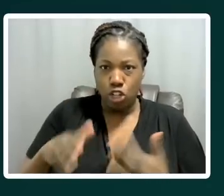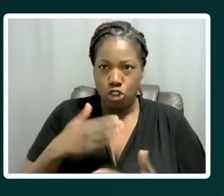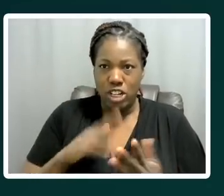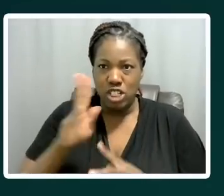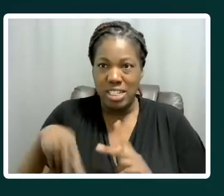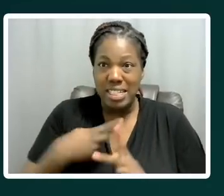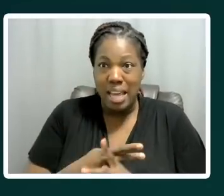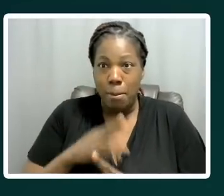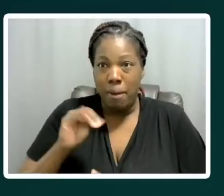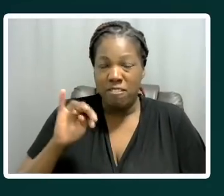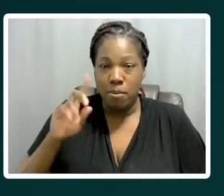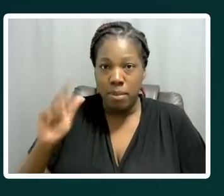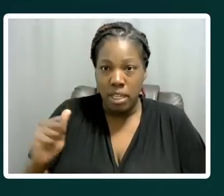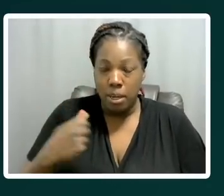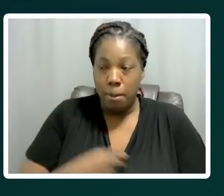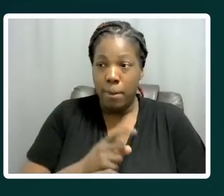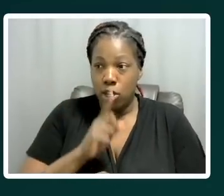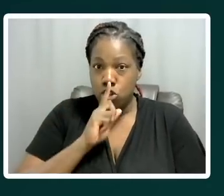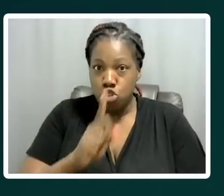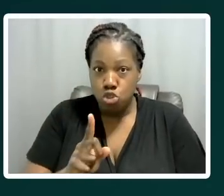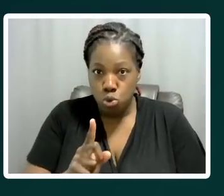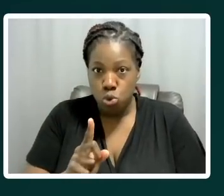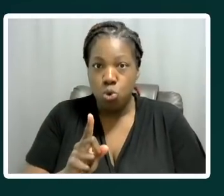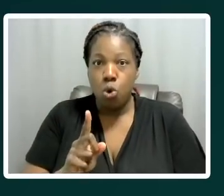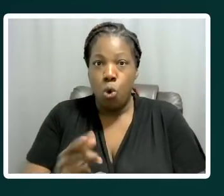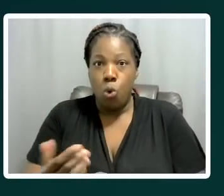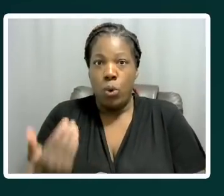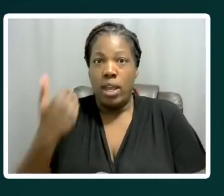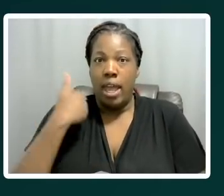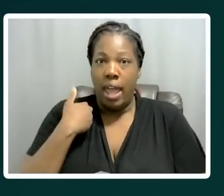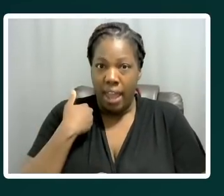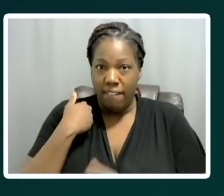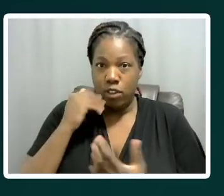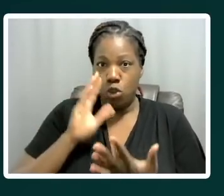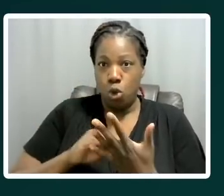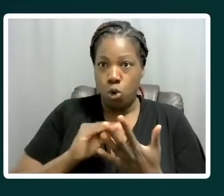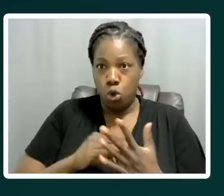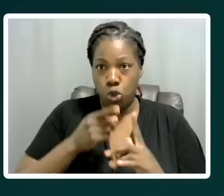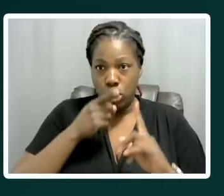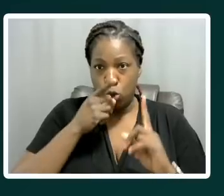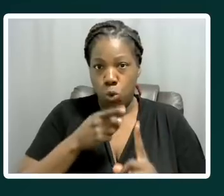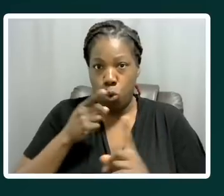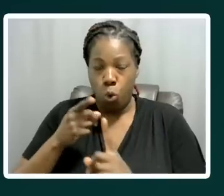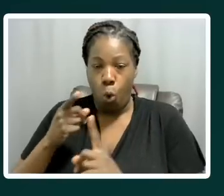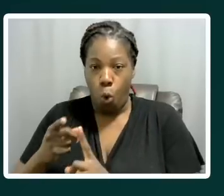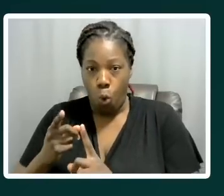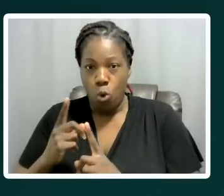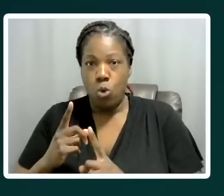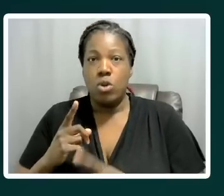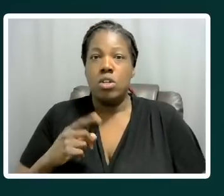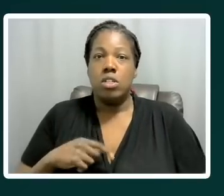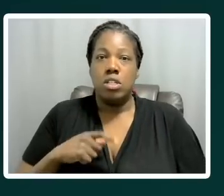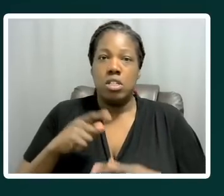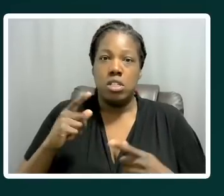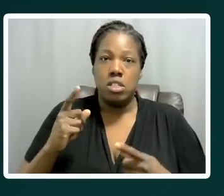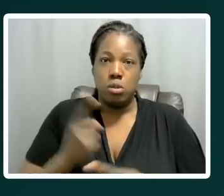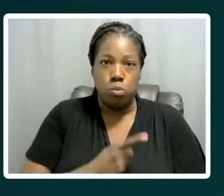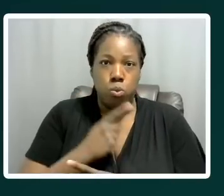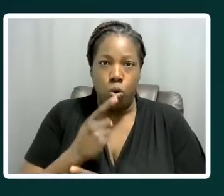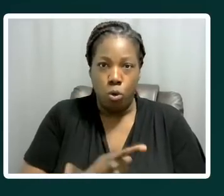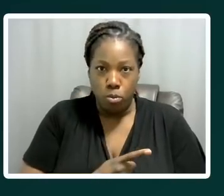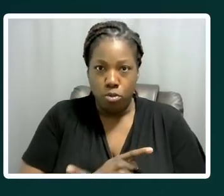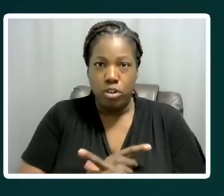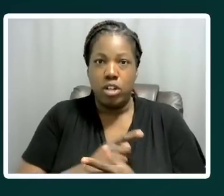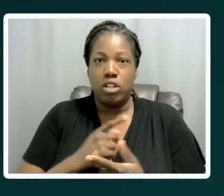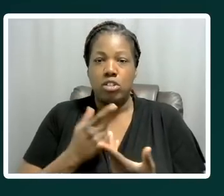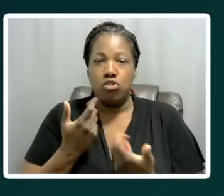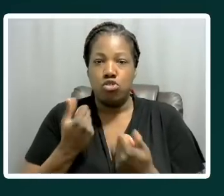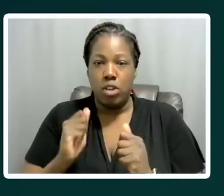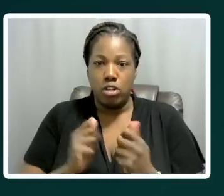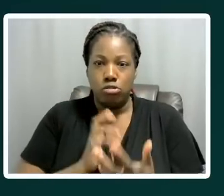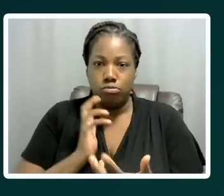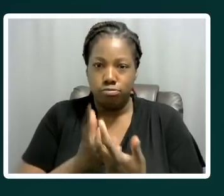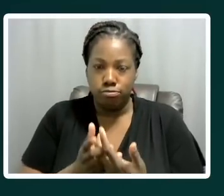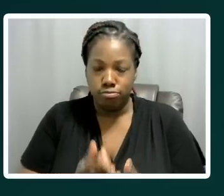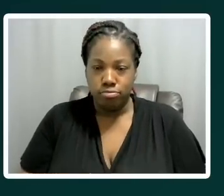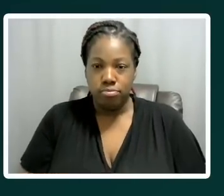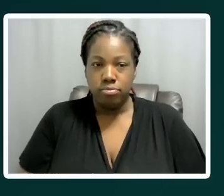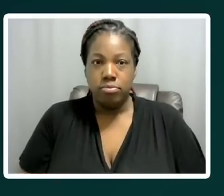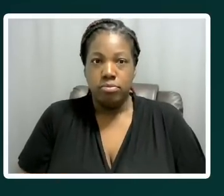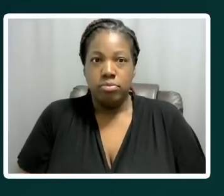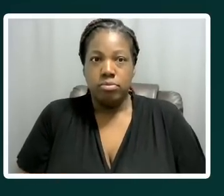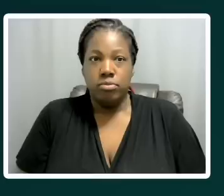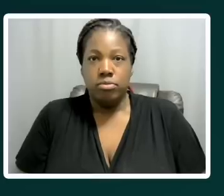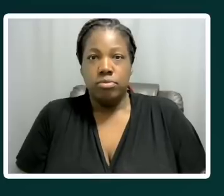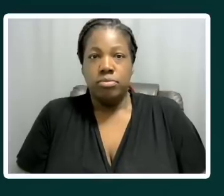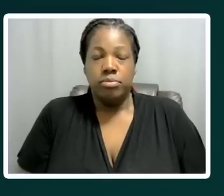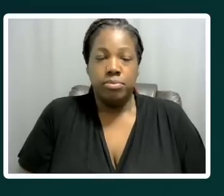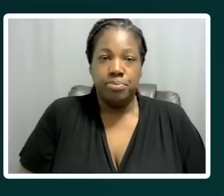capture the, sort of, learning goals that that is, sort of, uniquely equipped to tackle.